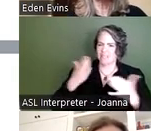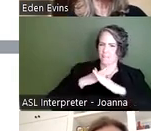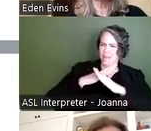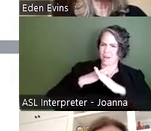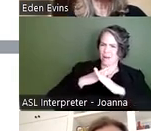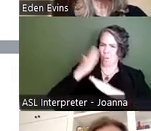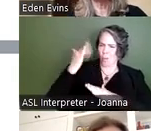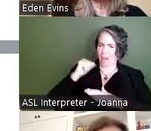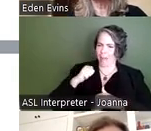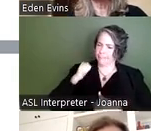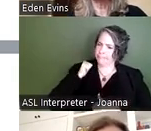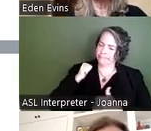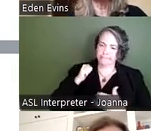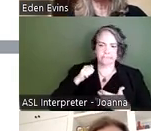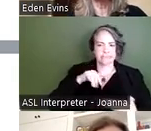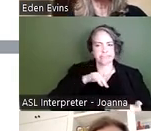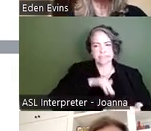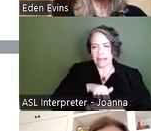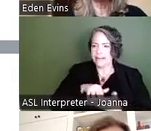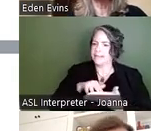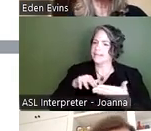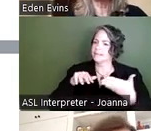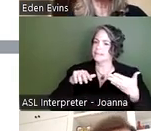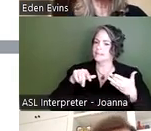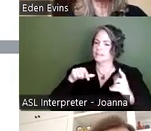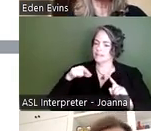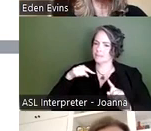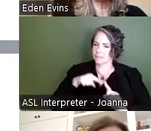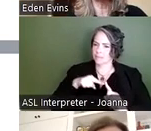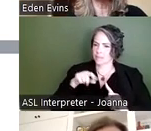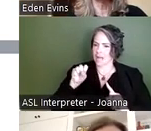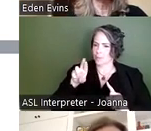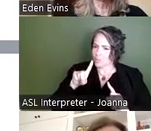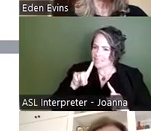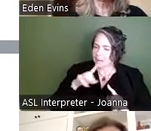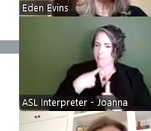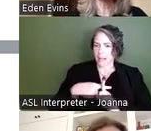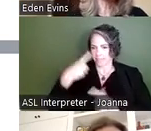and clinical and preclinical addiction and mental health research and basic neuroscience?”